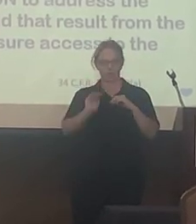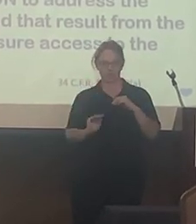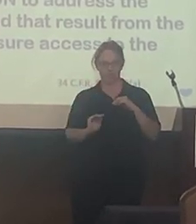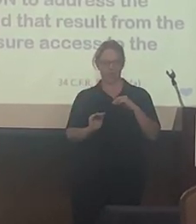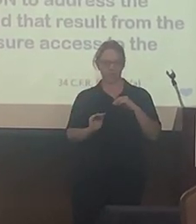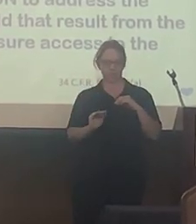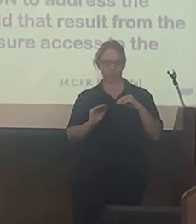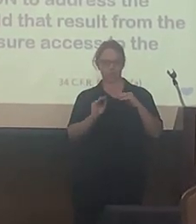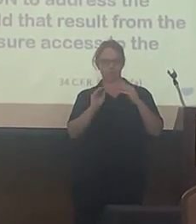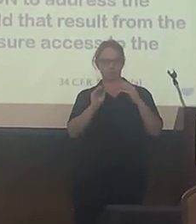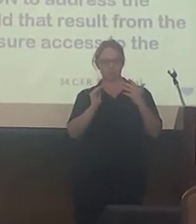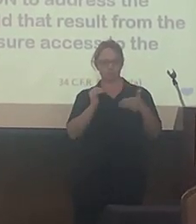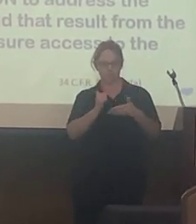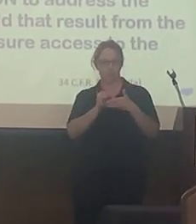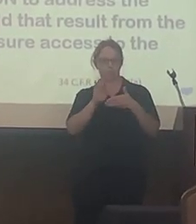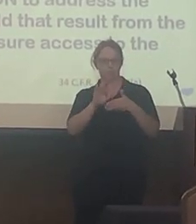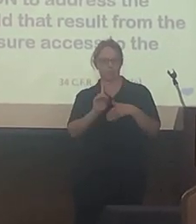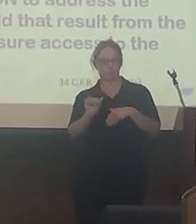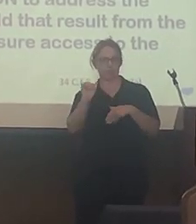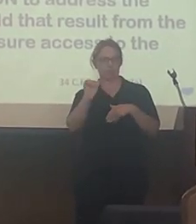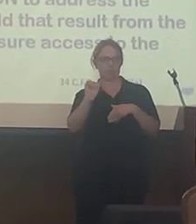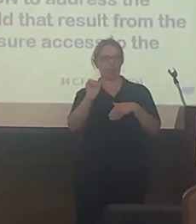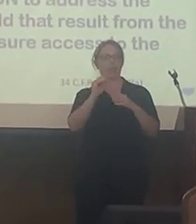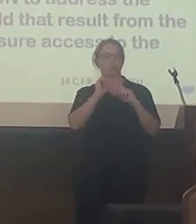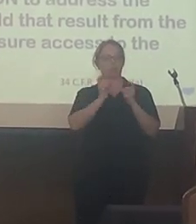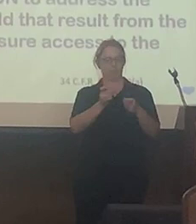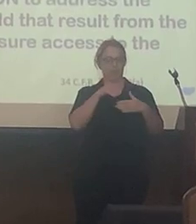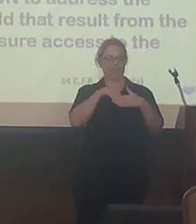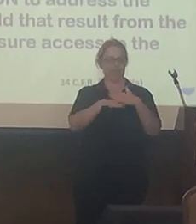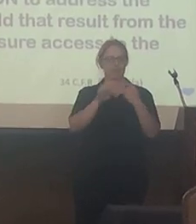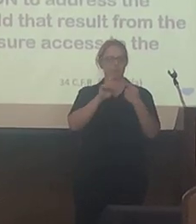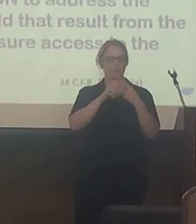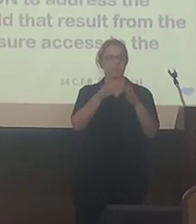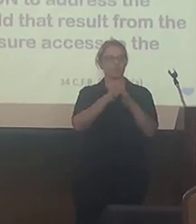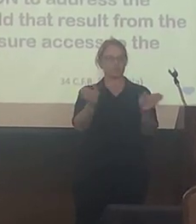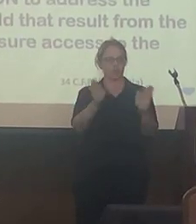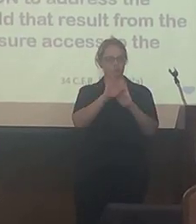and ensure access to the general curriculum so that's what specially designed instruction